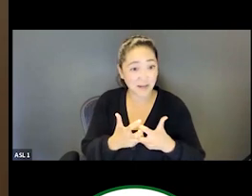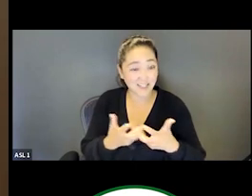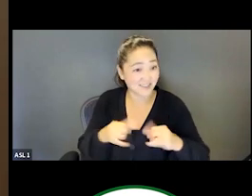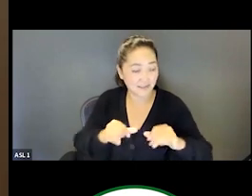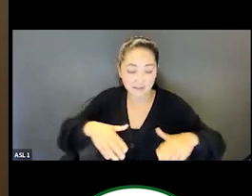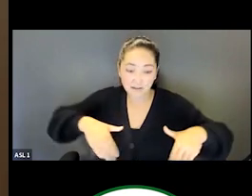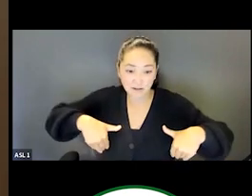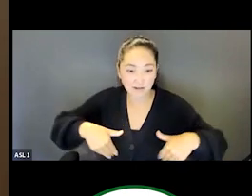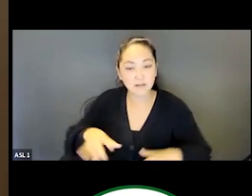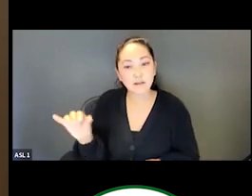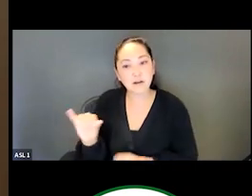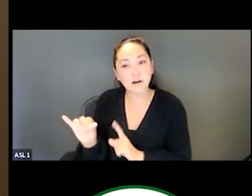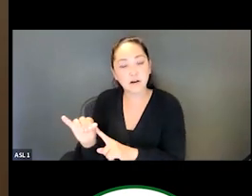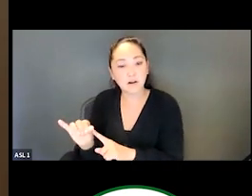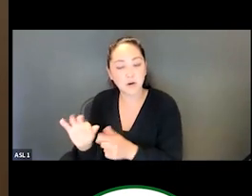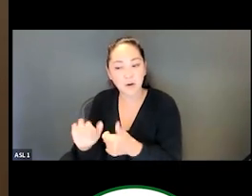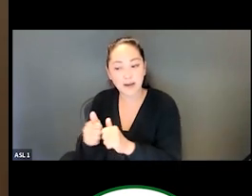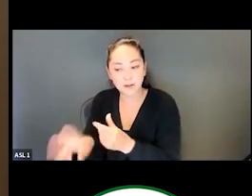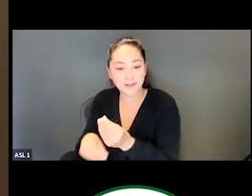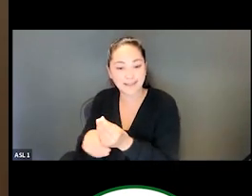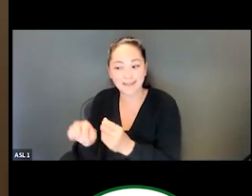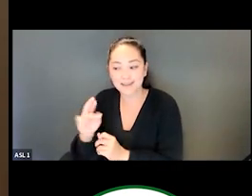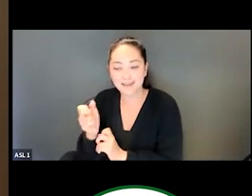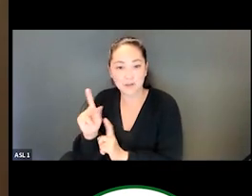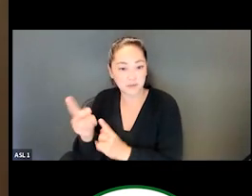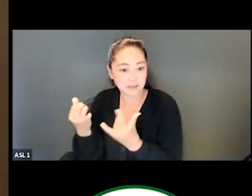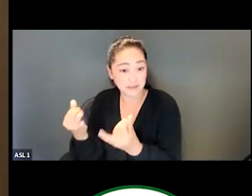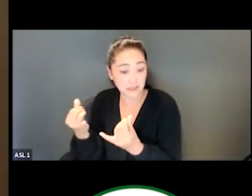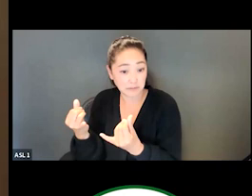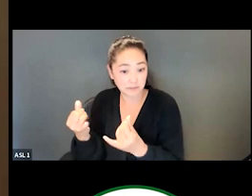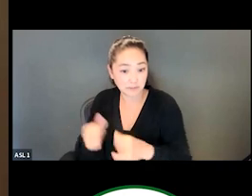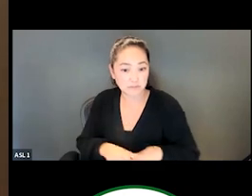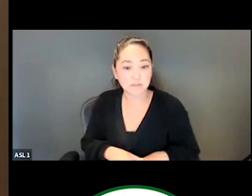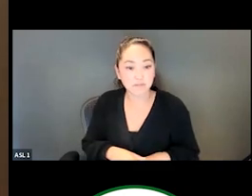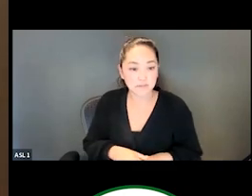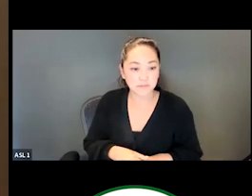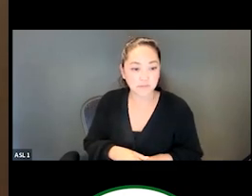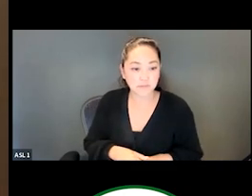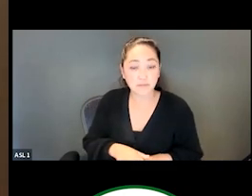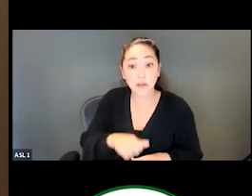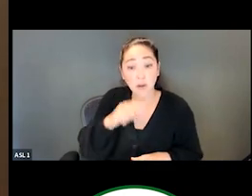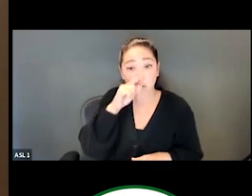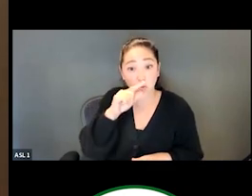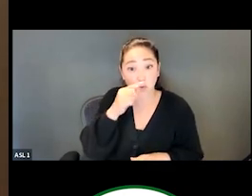done then that creates real risks when a trail is partly accessible and then you can't continue